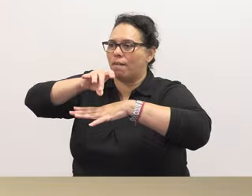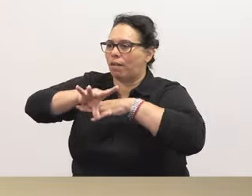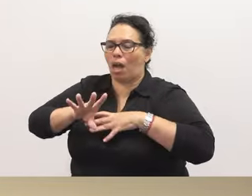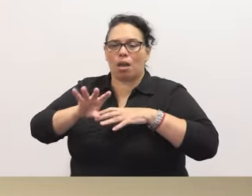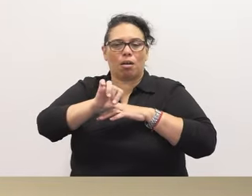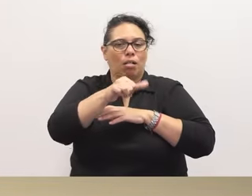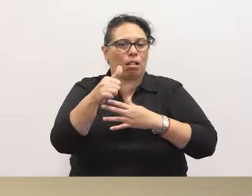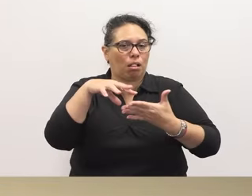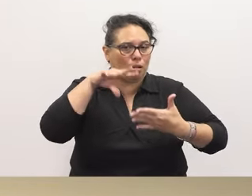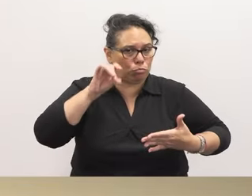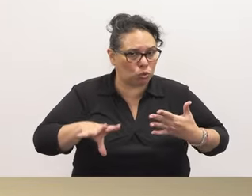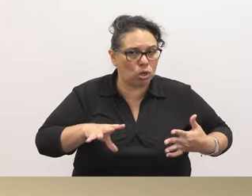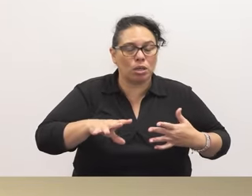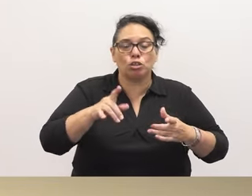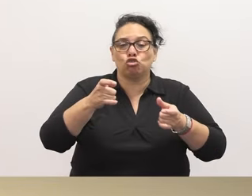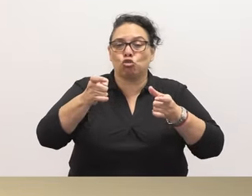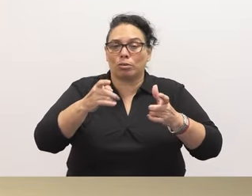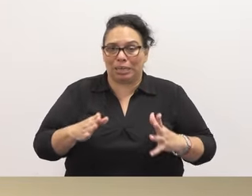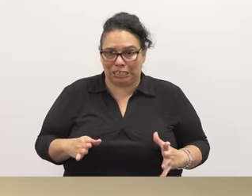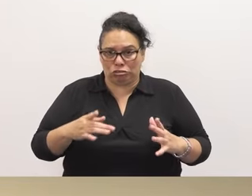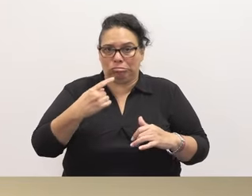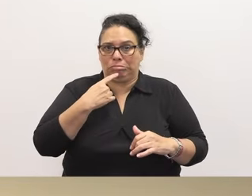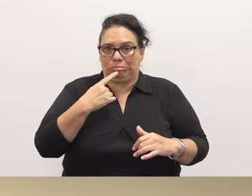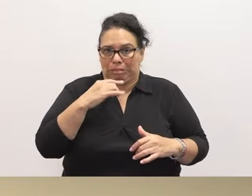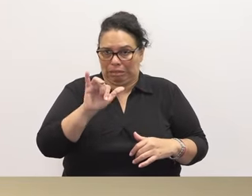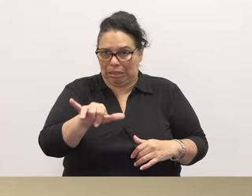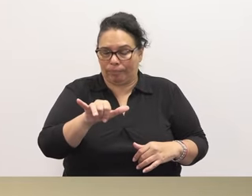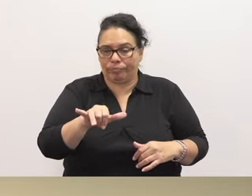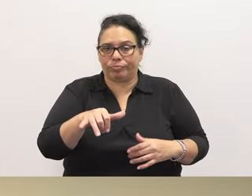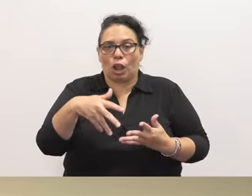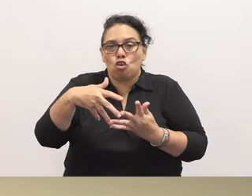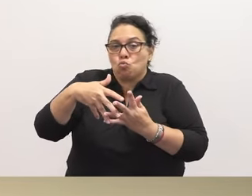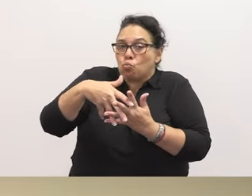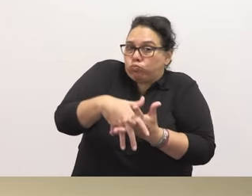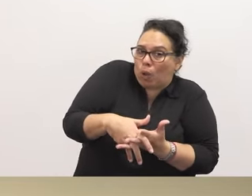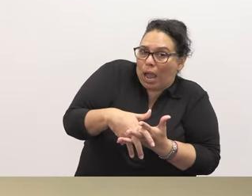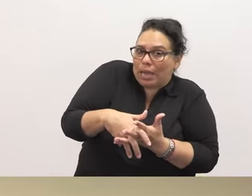And so the administration brought back that information. Grounded in these two data sources,